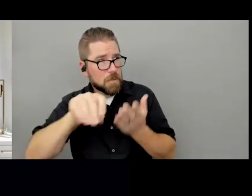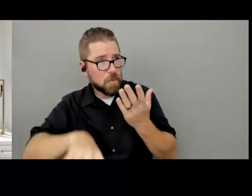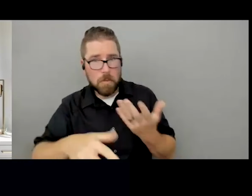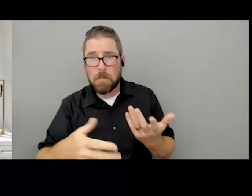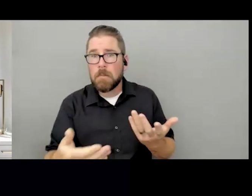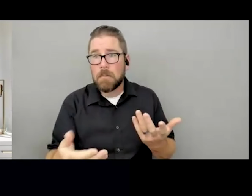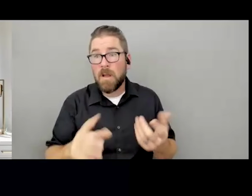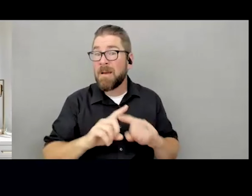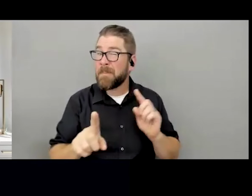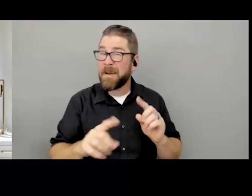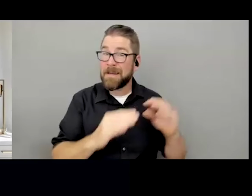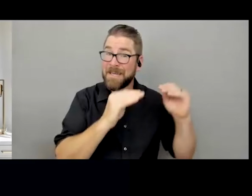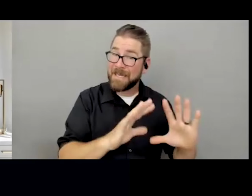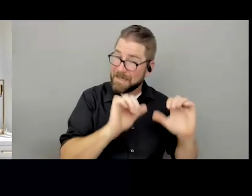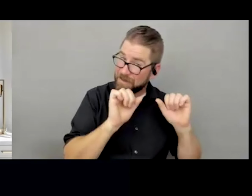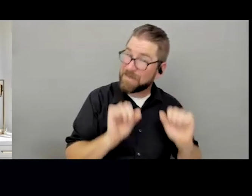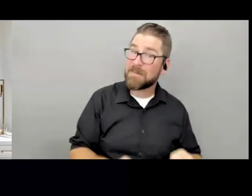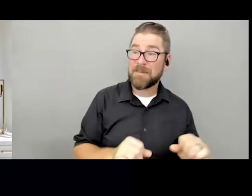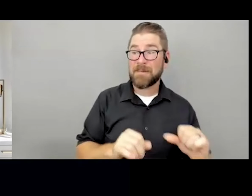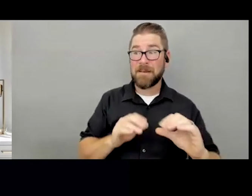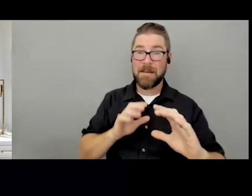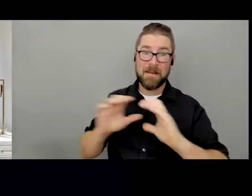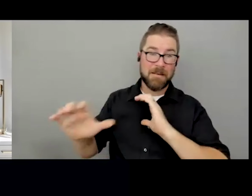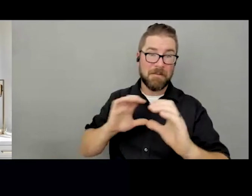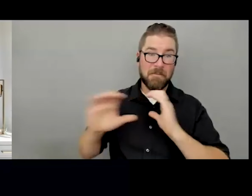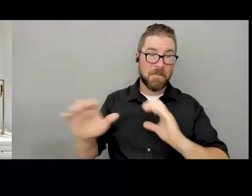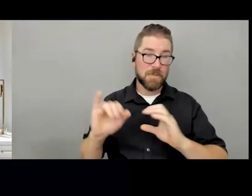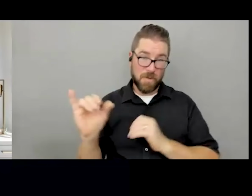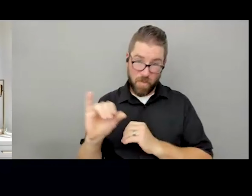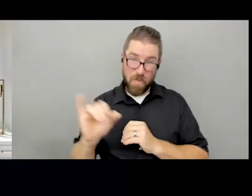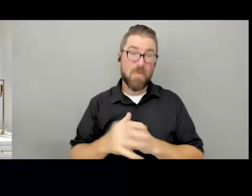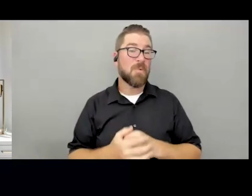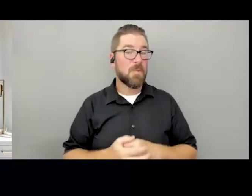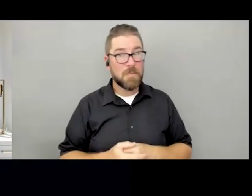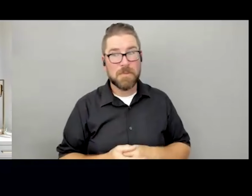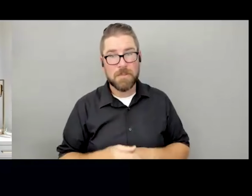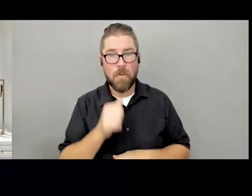It's not magic. It's not just putting it in the box and then it just magically happens. It's still your flag.